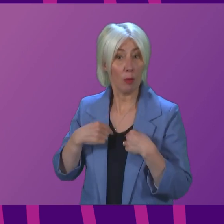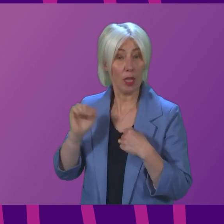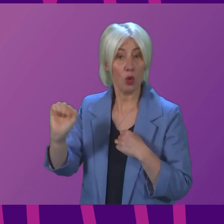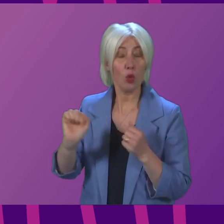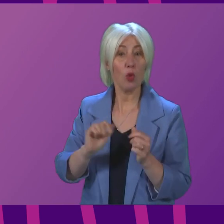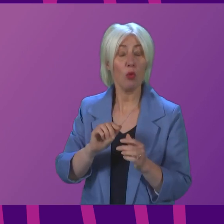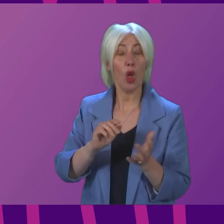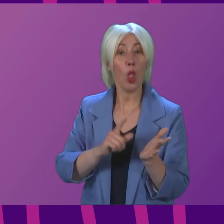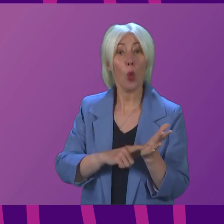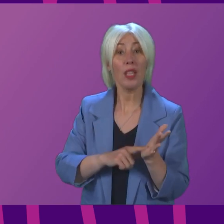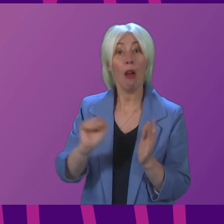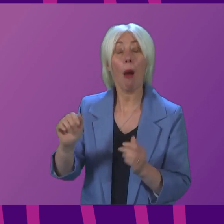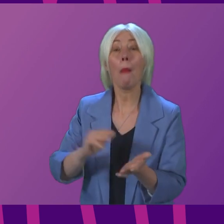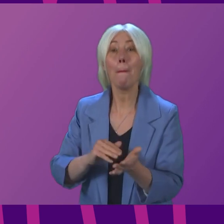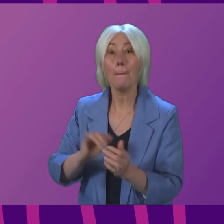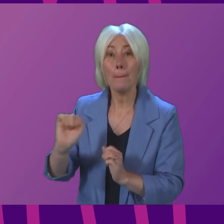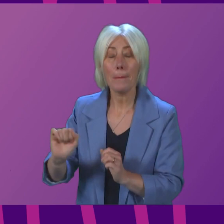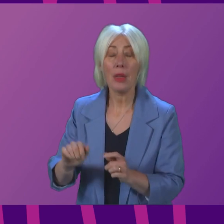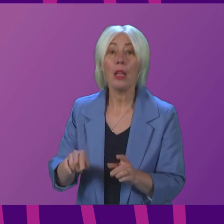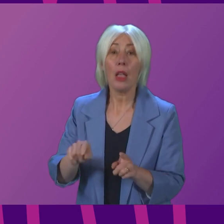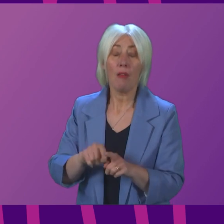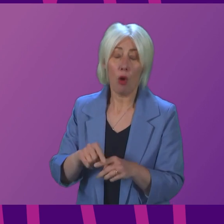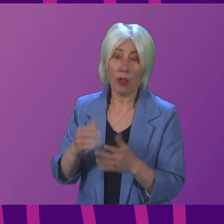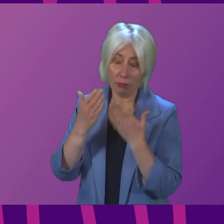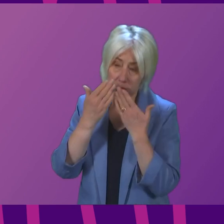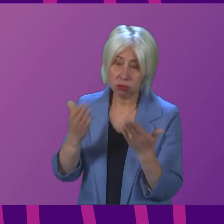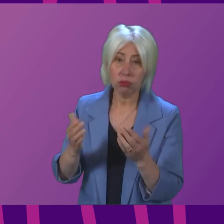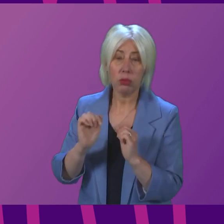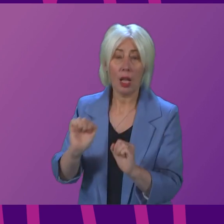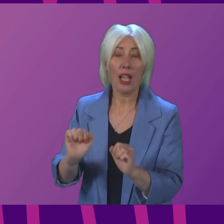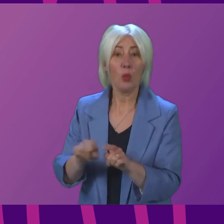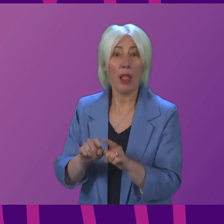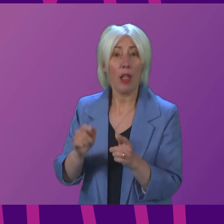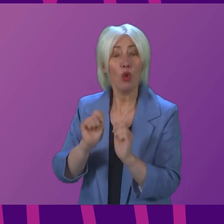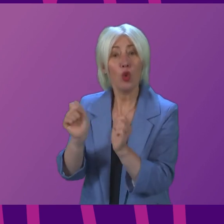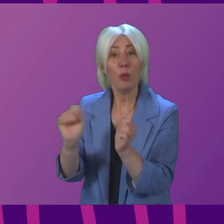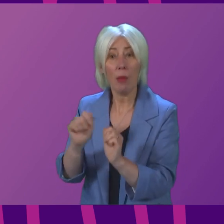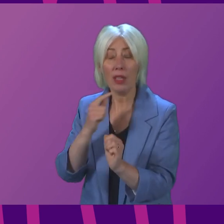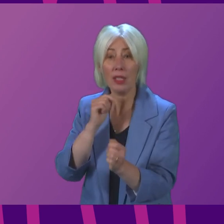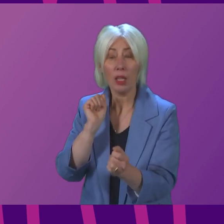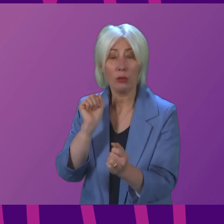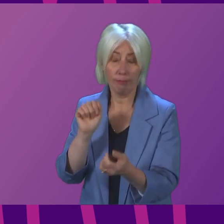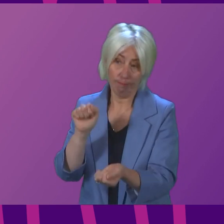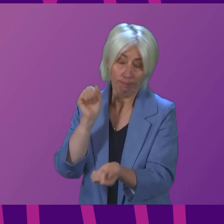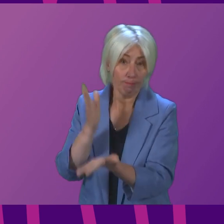Lyon, and to Marion Scott and The Sunday Post , for their work in securing the important fatal accident inquiry?